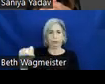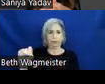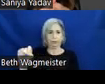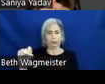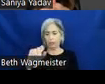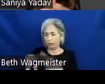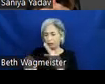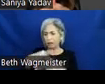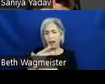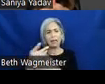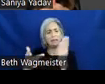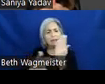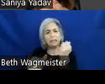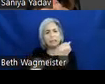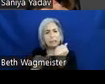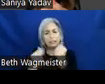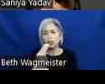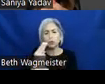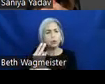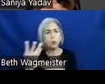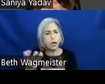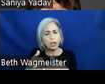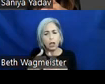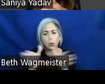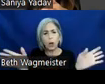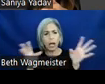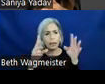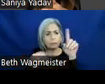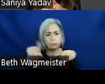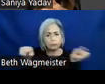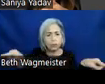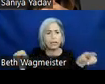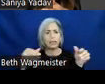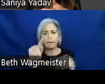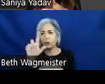technology are used? When a wide variety of tools and assistive technologies are added to